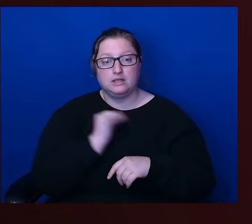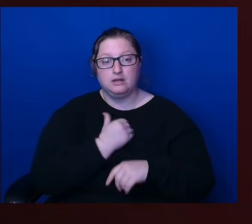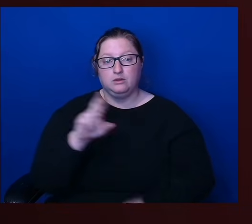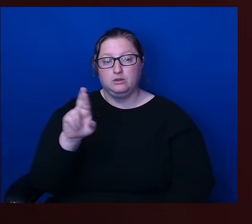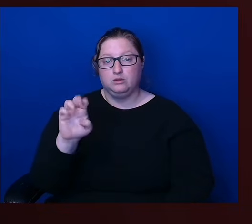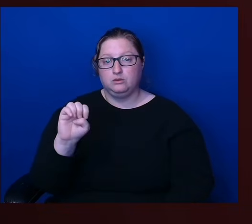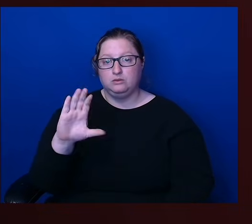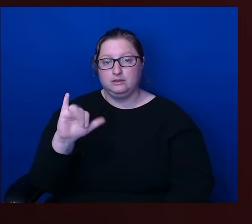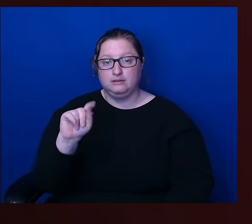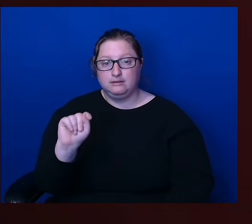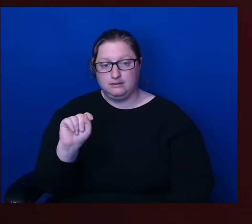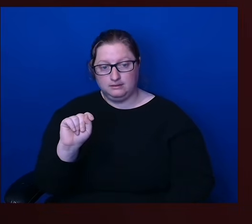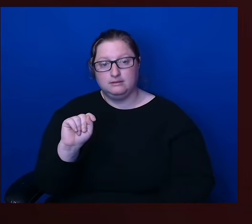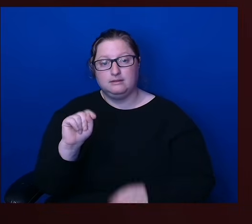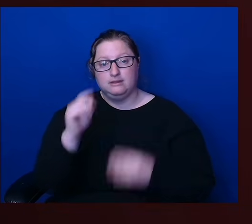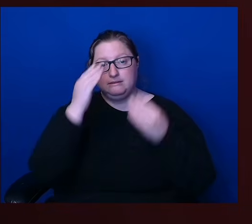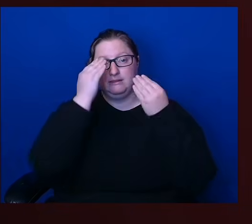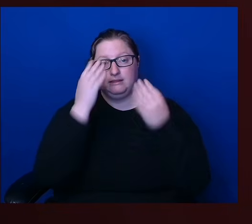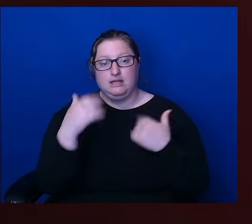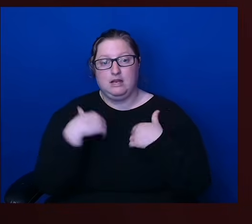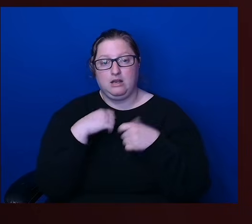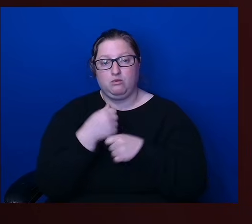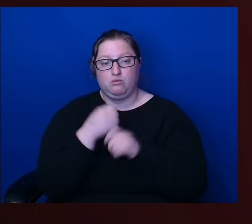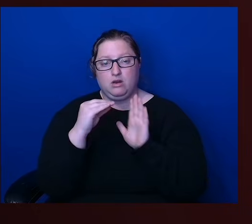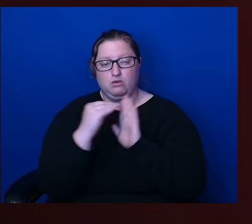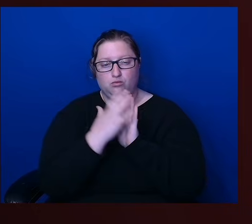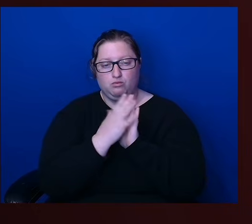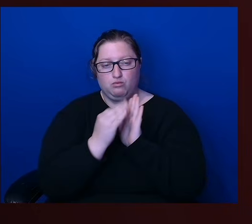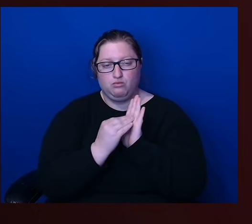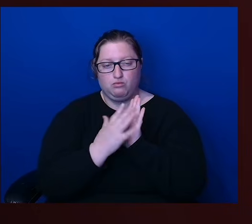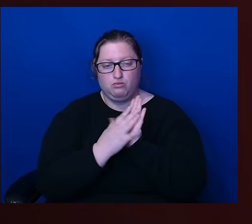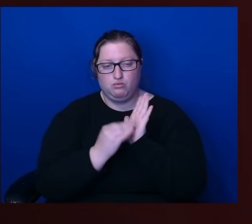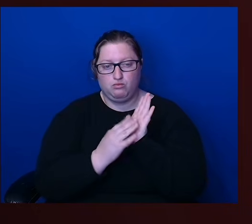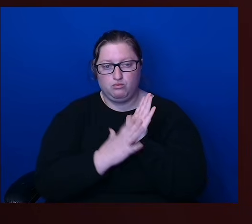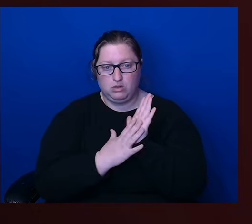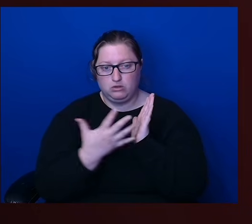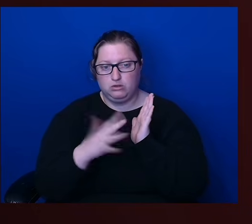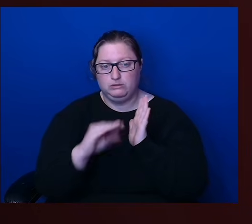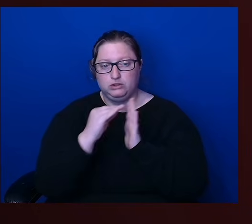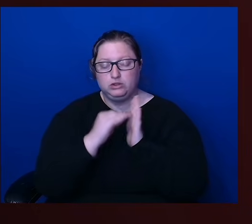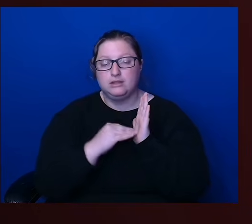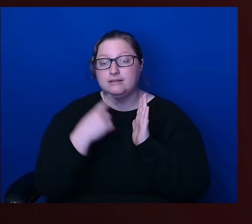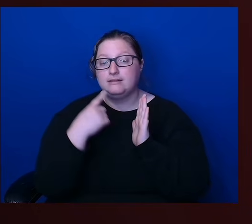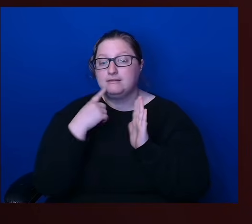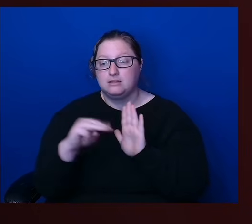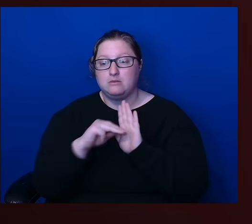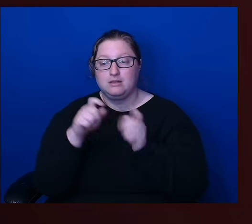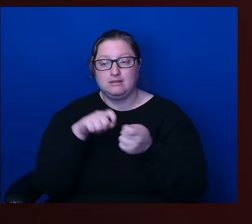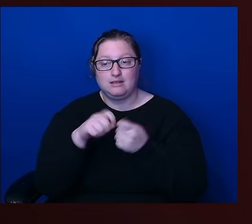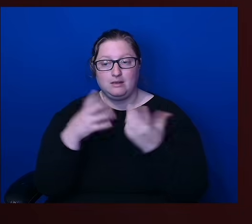and what I've done is I've created a record that tells the model exactly what I expect a receipt to have.